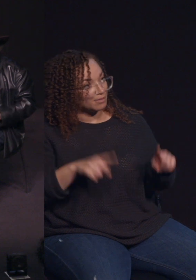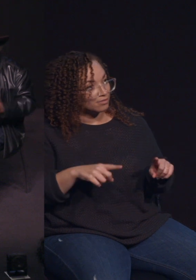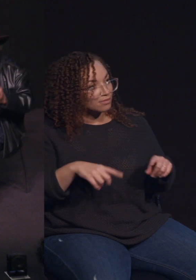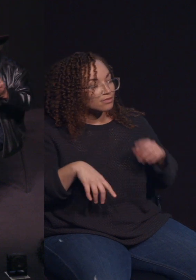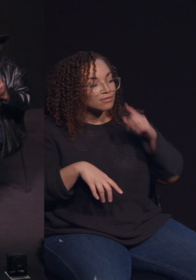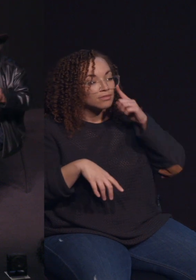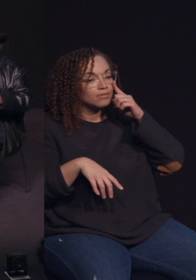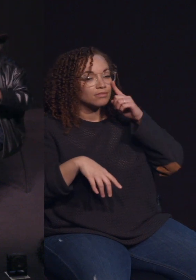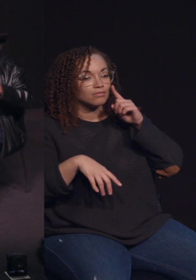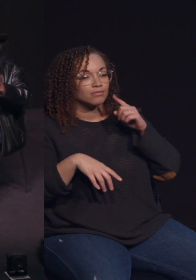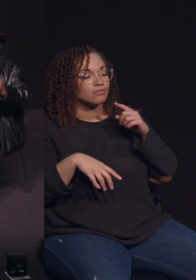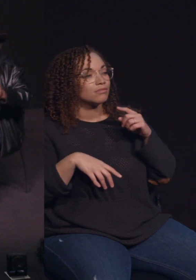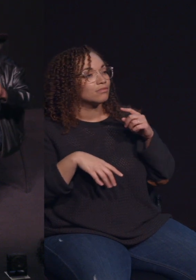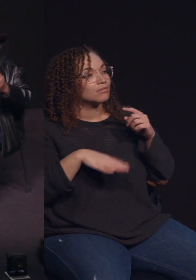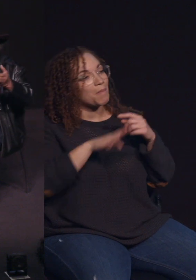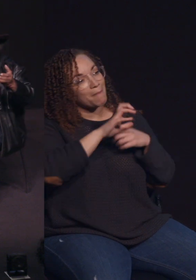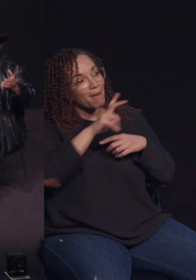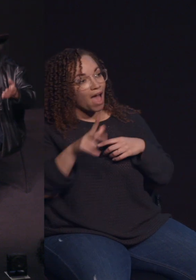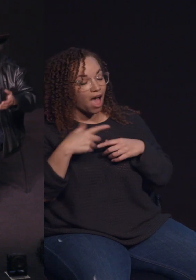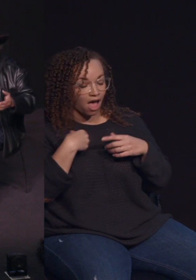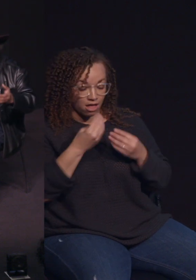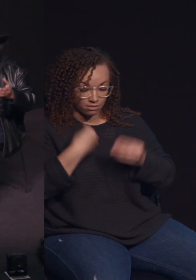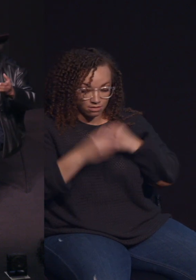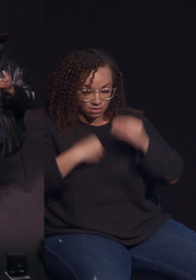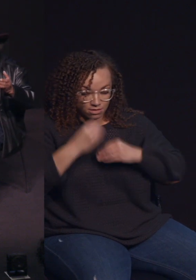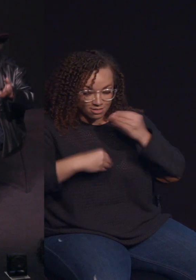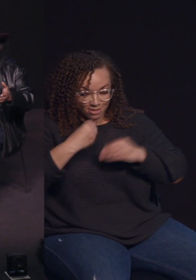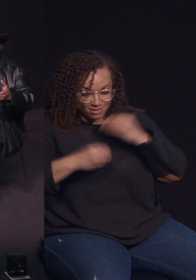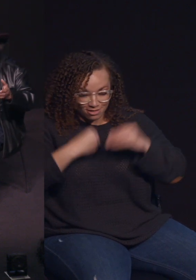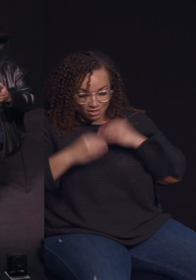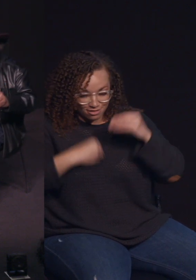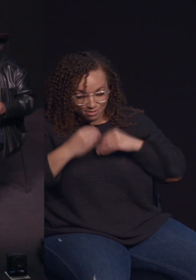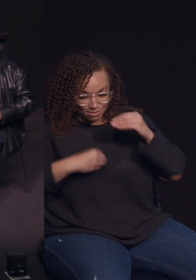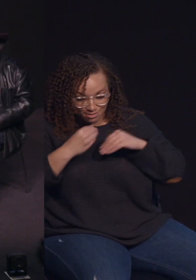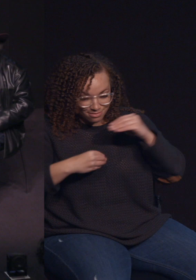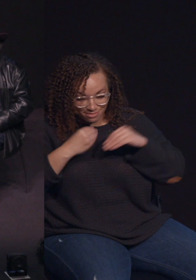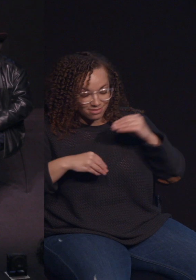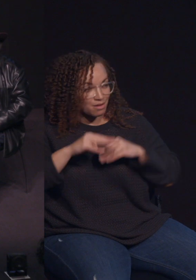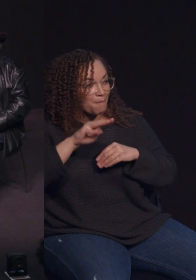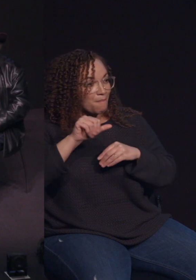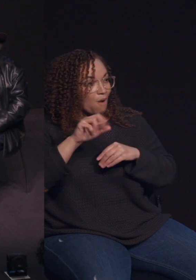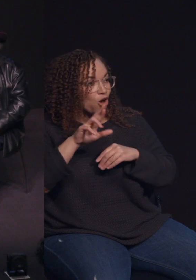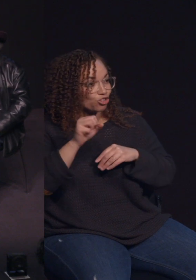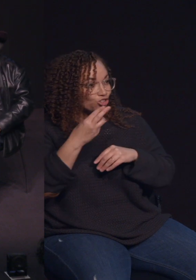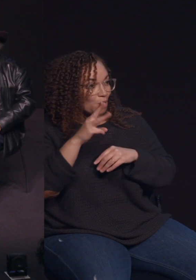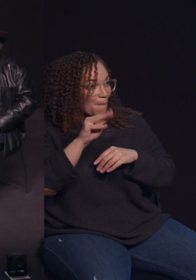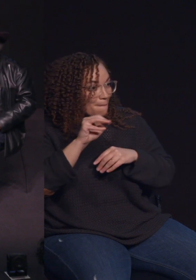I ate the baloney, the crackers, and I was eating those marshmallows and I really made myself--